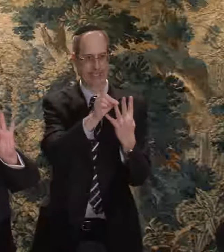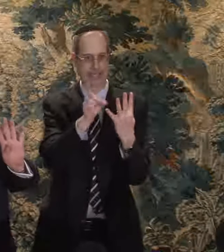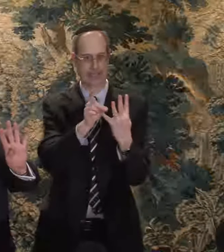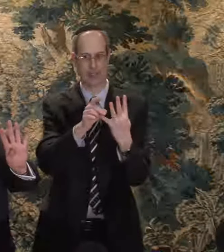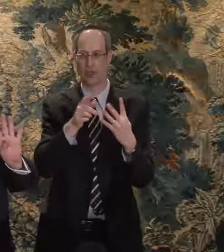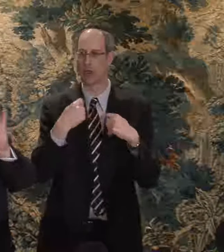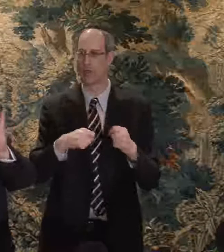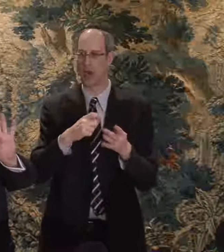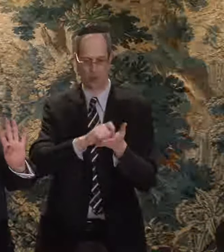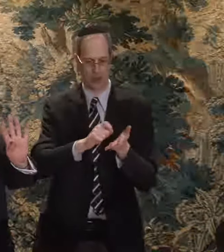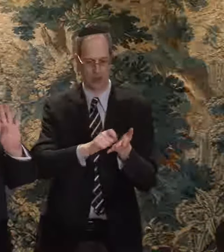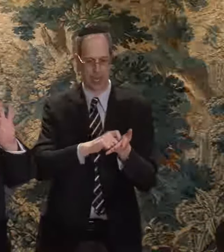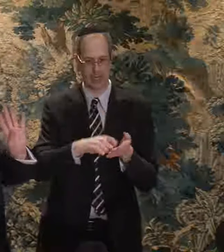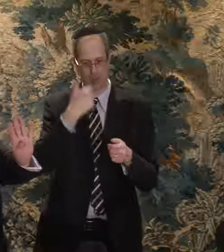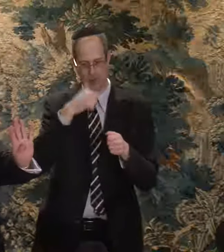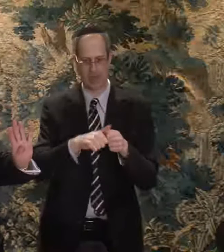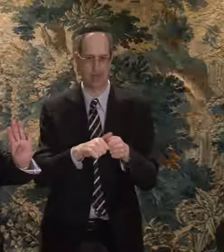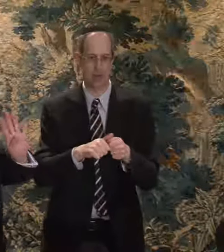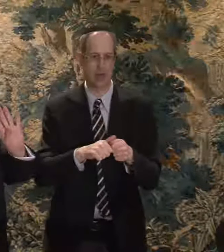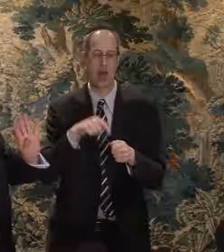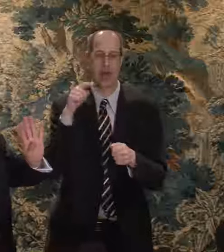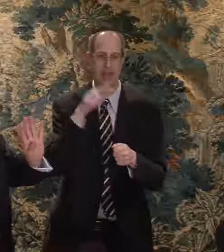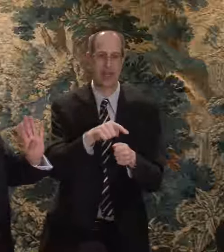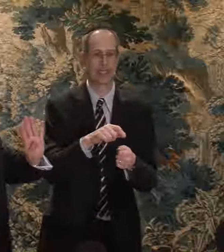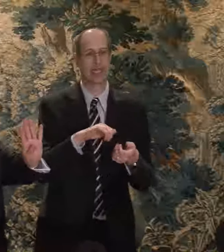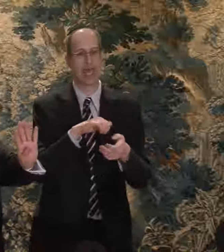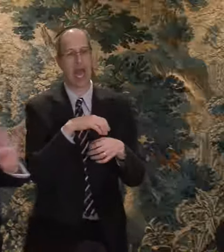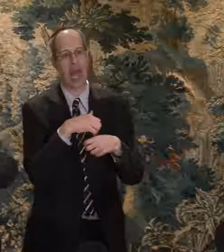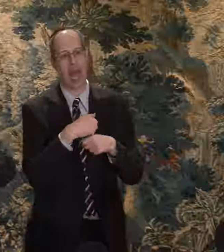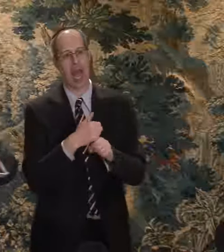remember these four these because this is how you accomplish a goal no matter